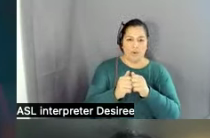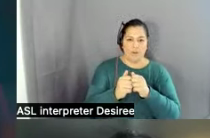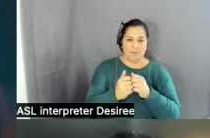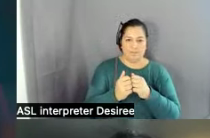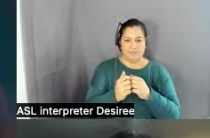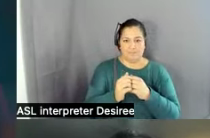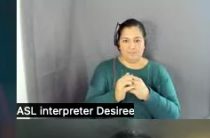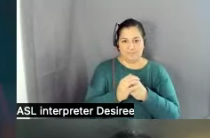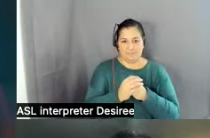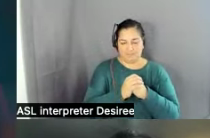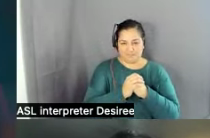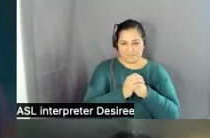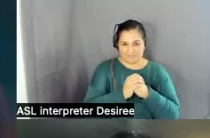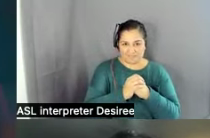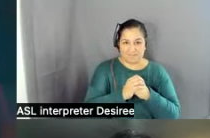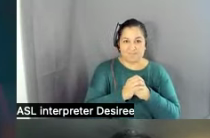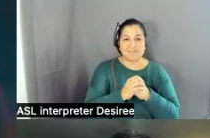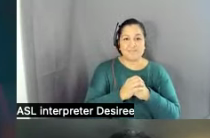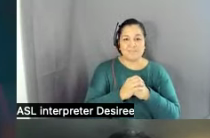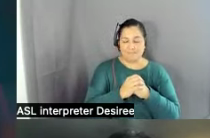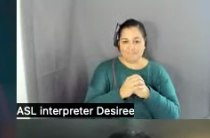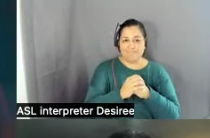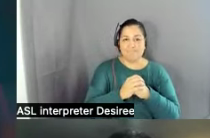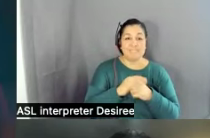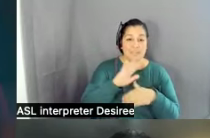and, taking all of that source material